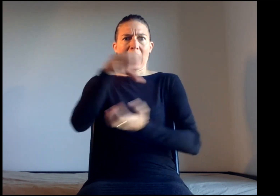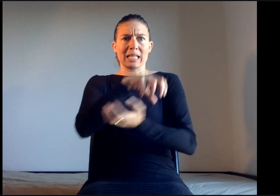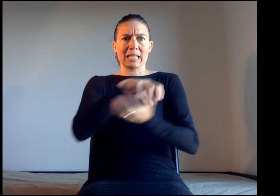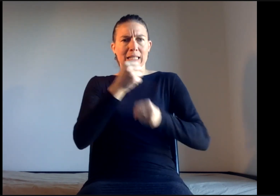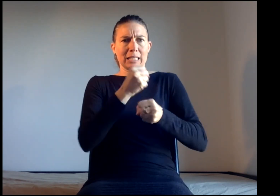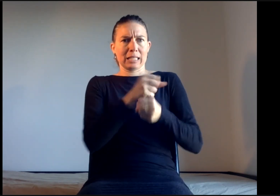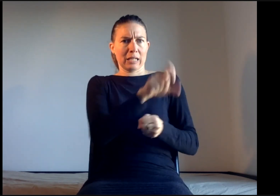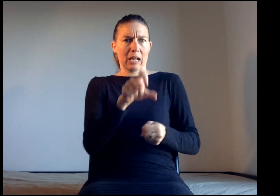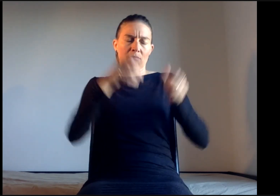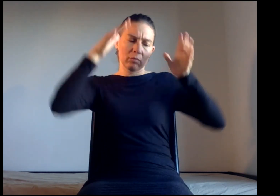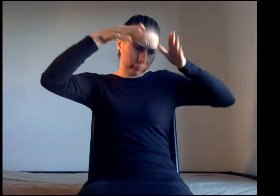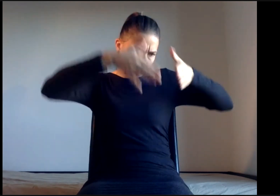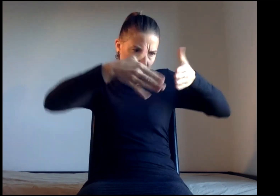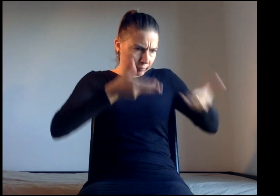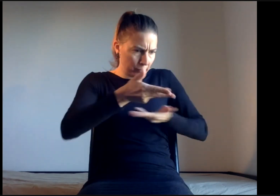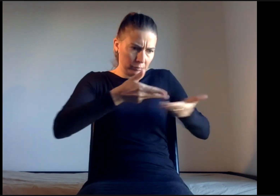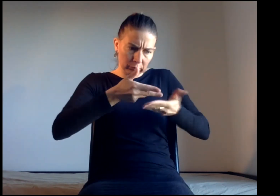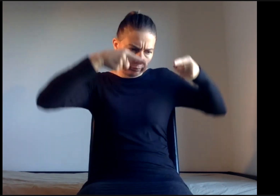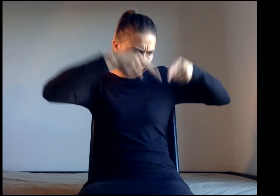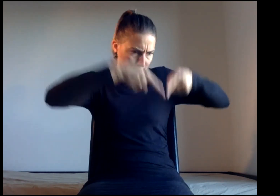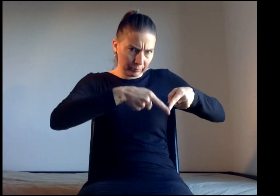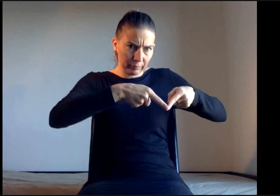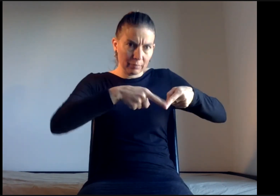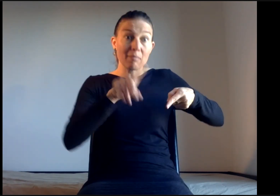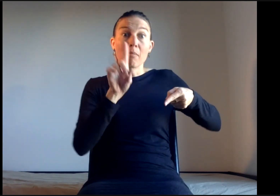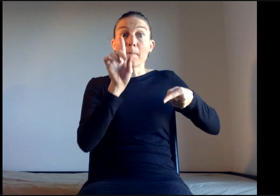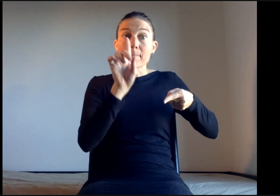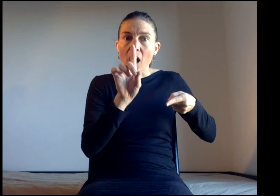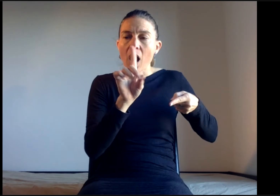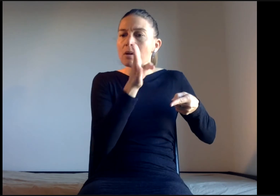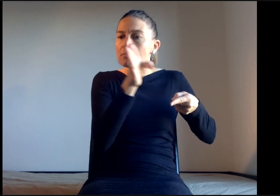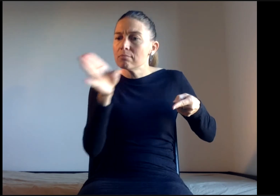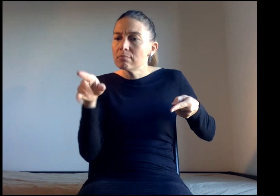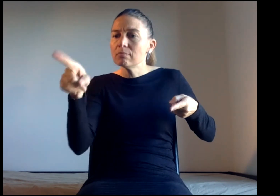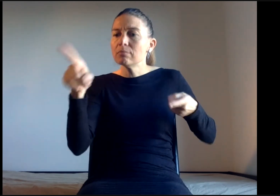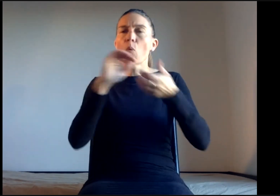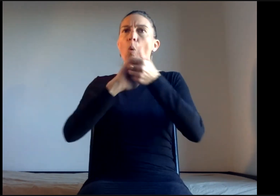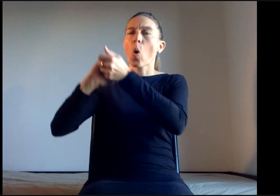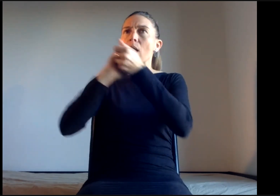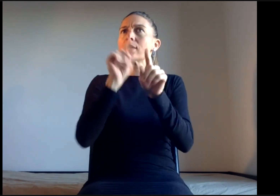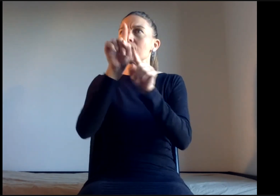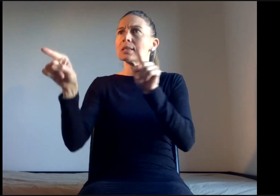Some of the organizations advocated to the government expressing concerns